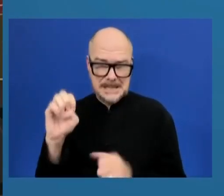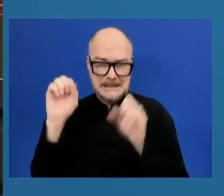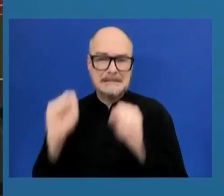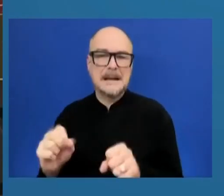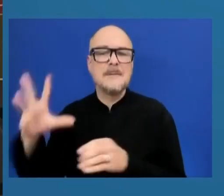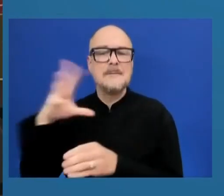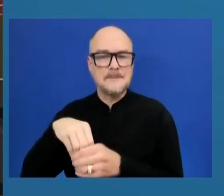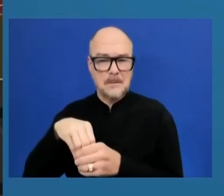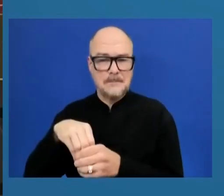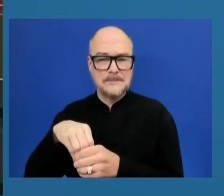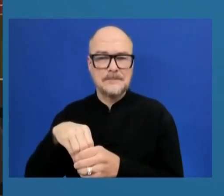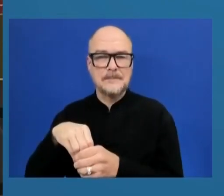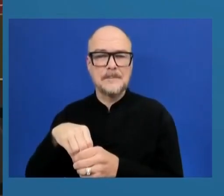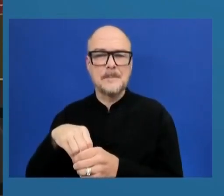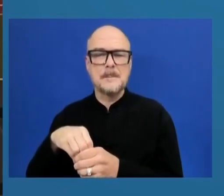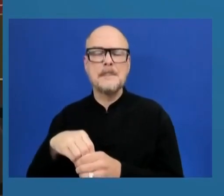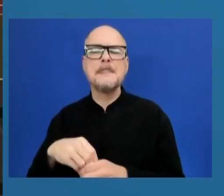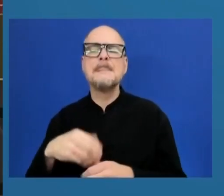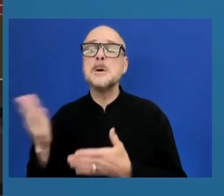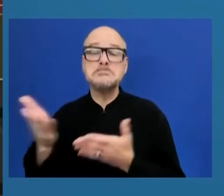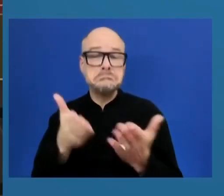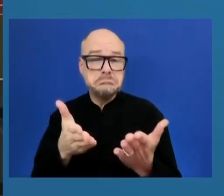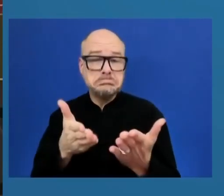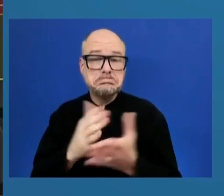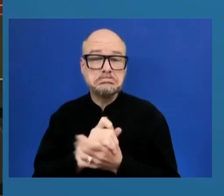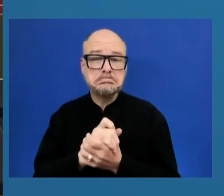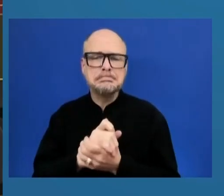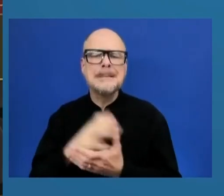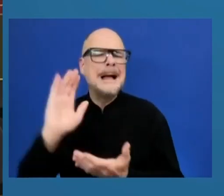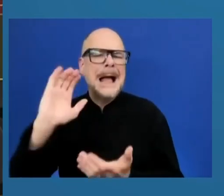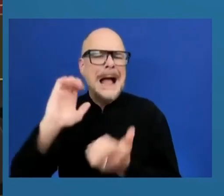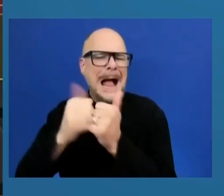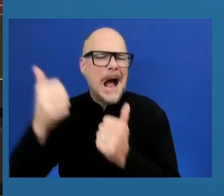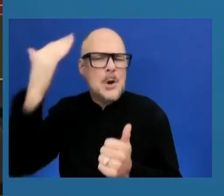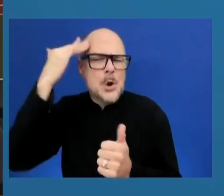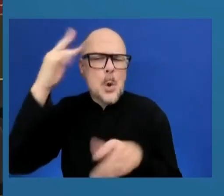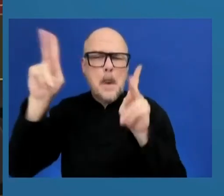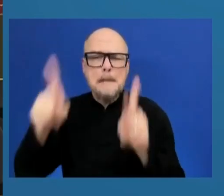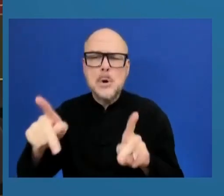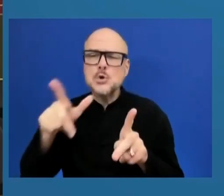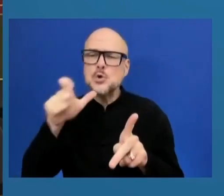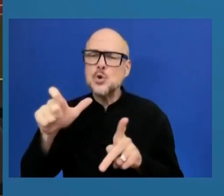just on that, uh, how do you differentiate somebody going maybe ski shooting or somebody who's in competitions that